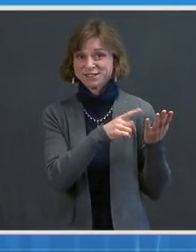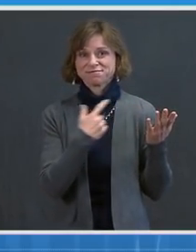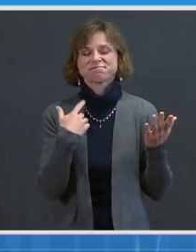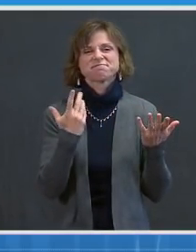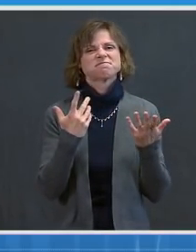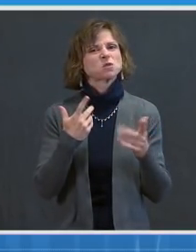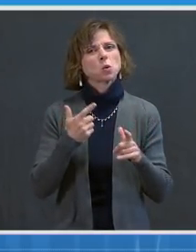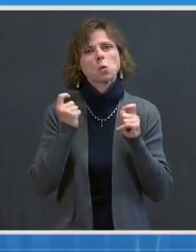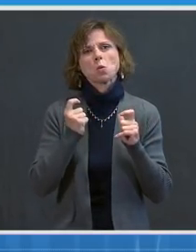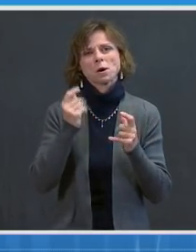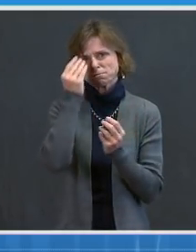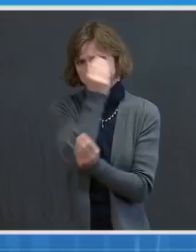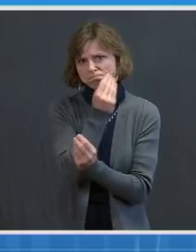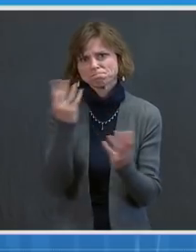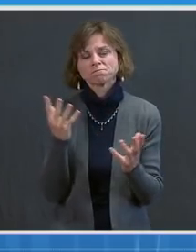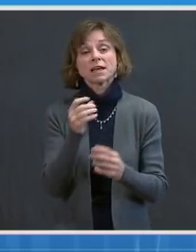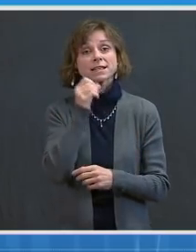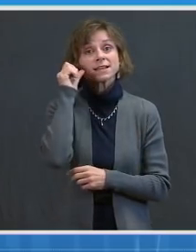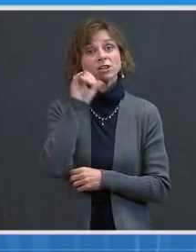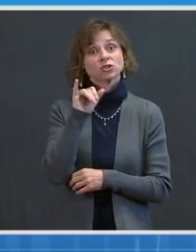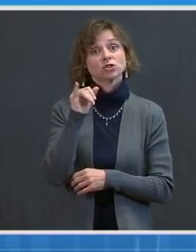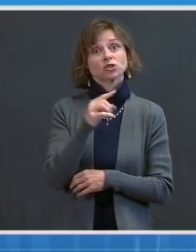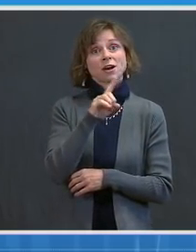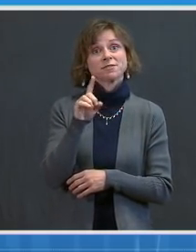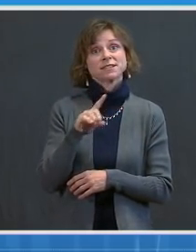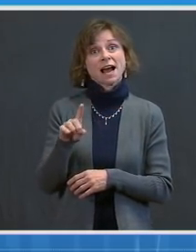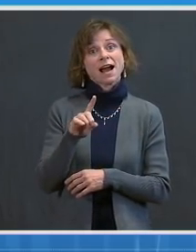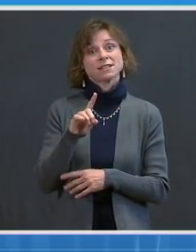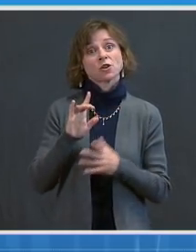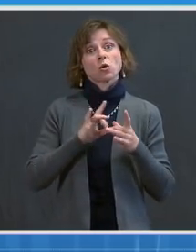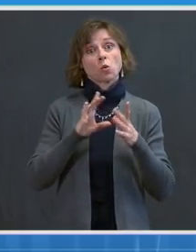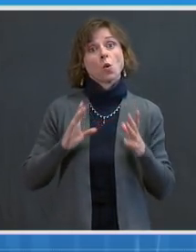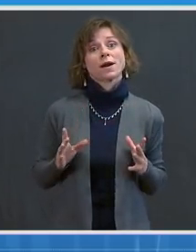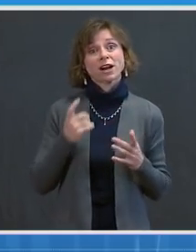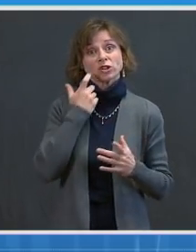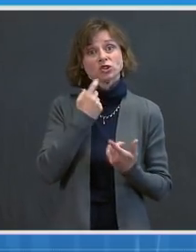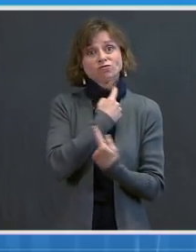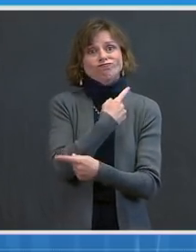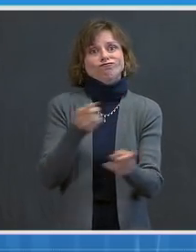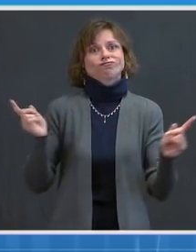Yesterday, Jeff Zients, our COVID Coordinator, announced yet another supply increase.